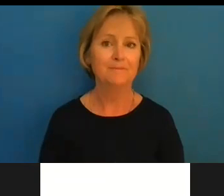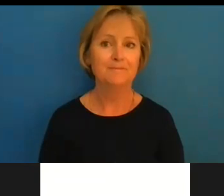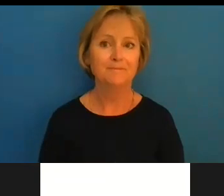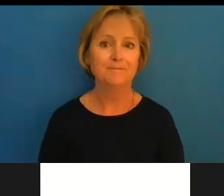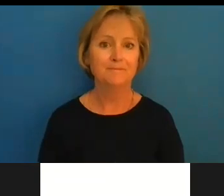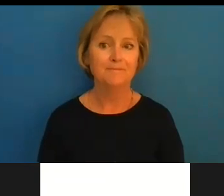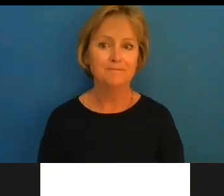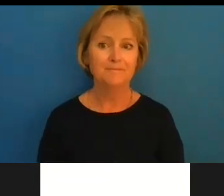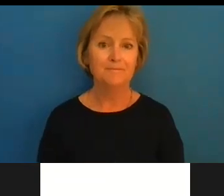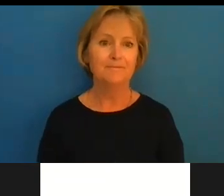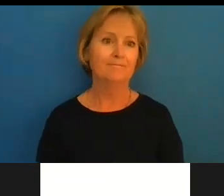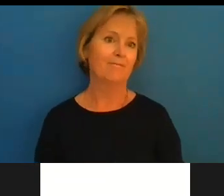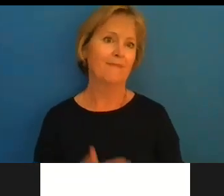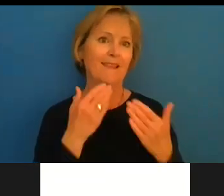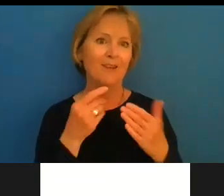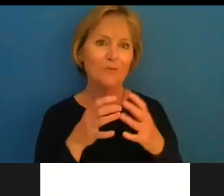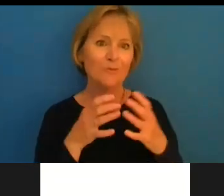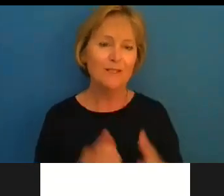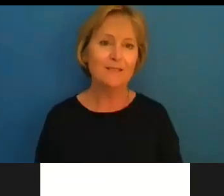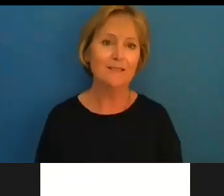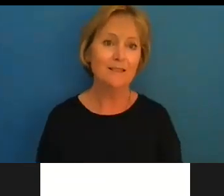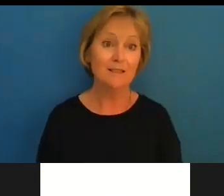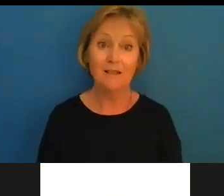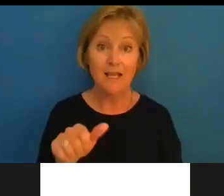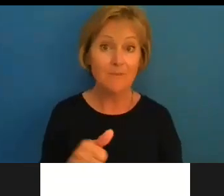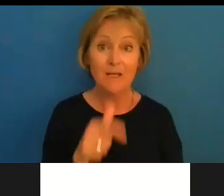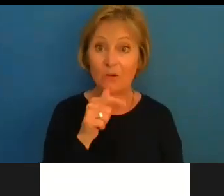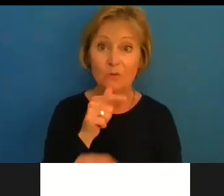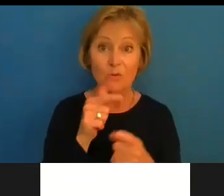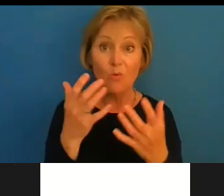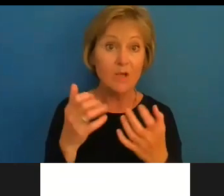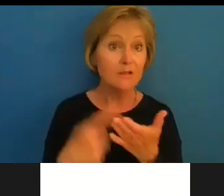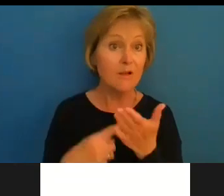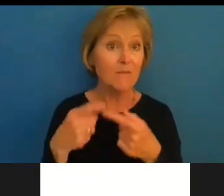Thank you so much. Is there anyone else who also wants to speak on that topic before we move on?